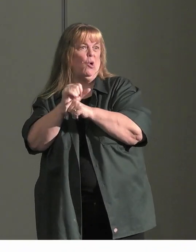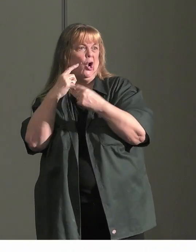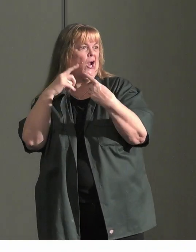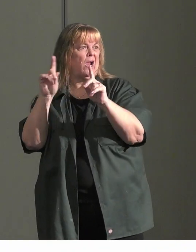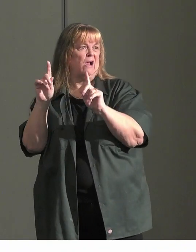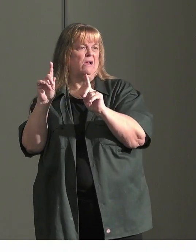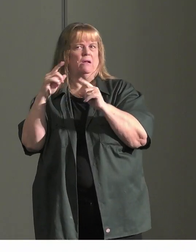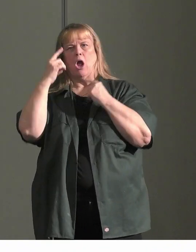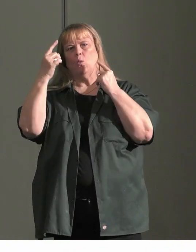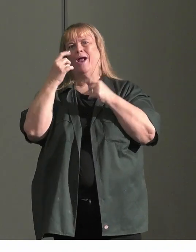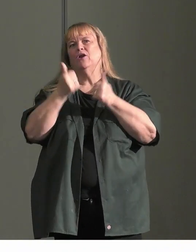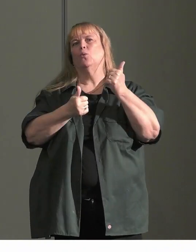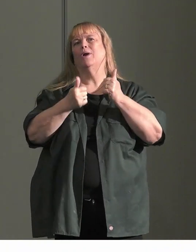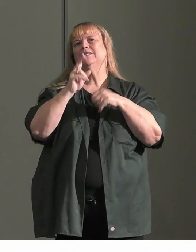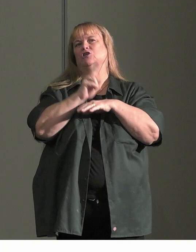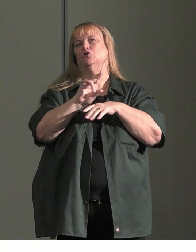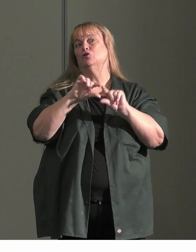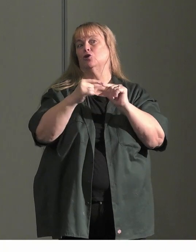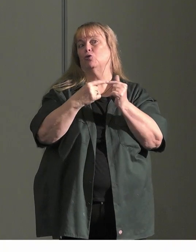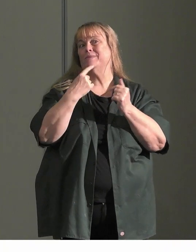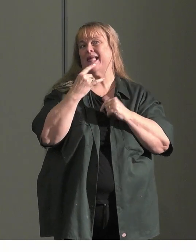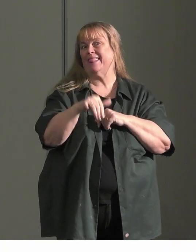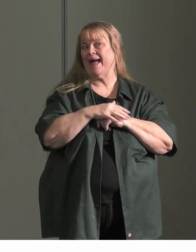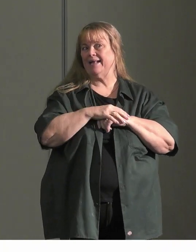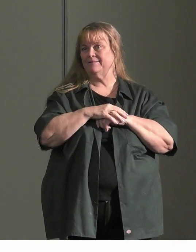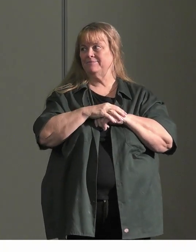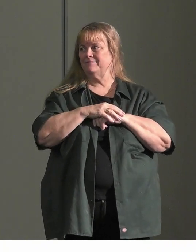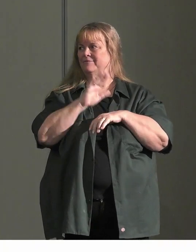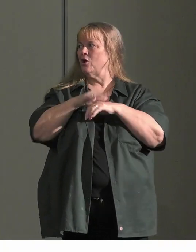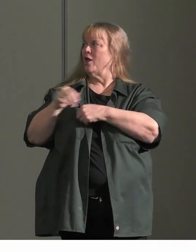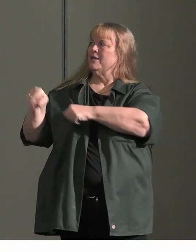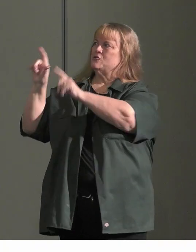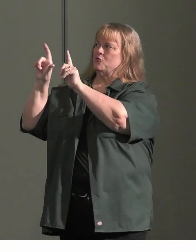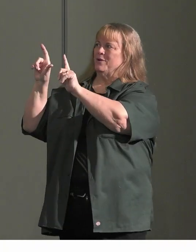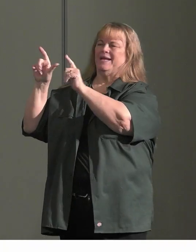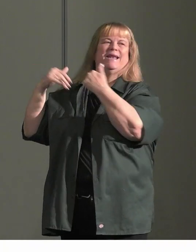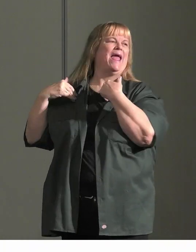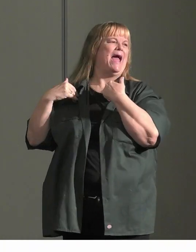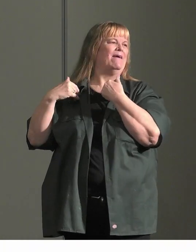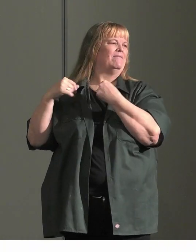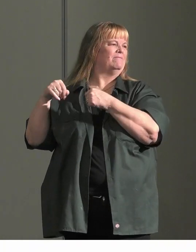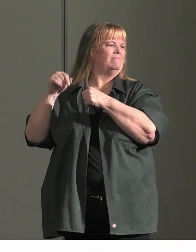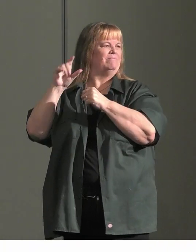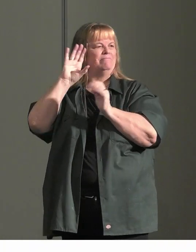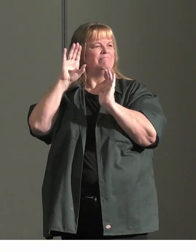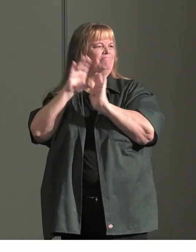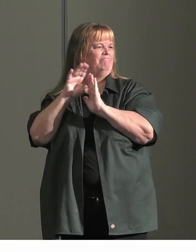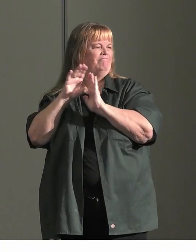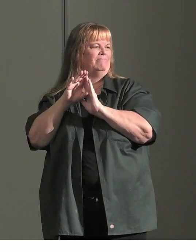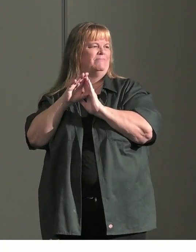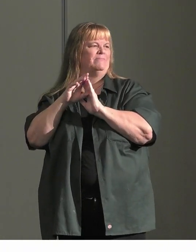I wonder which user group said that. On the screen I have a screen shot of a part of the Canada help